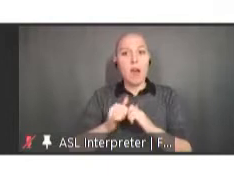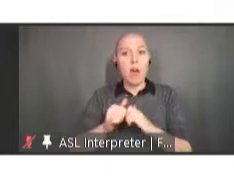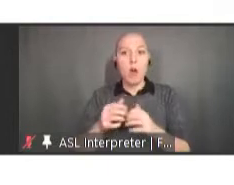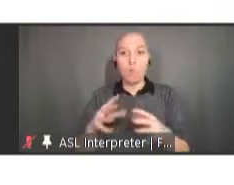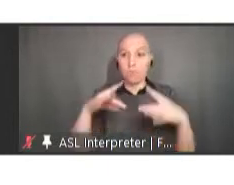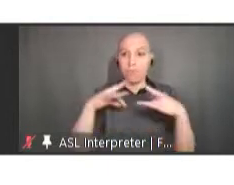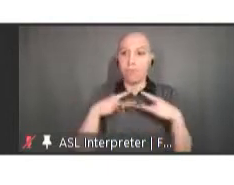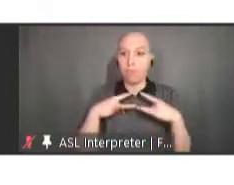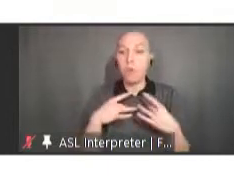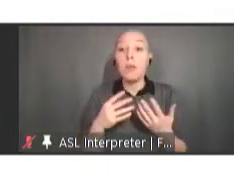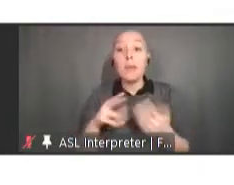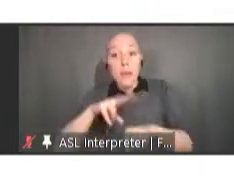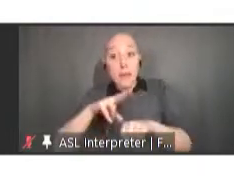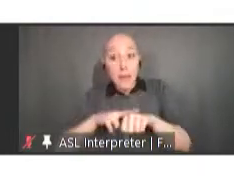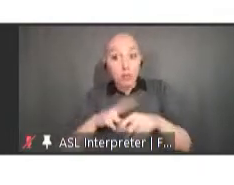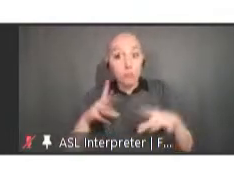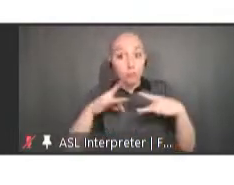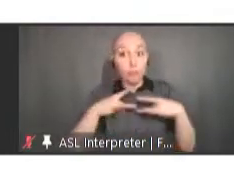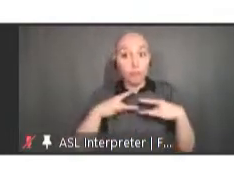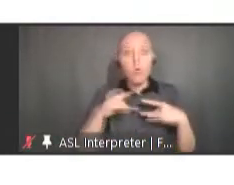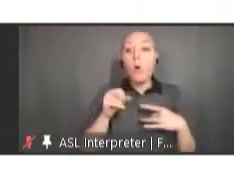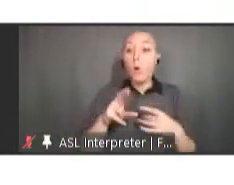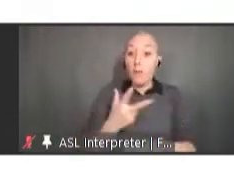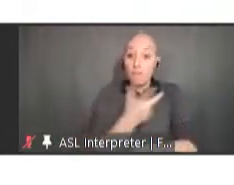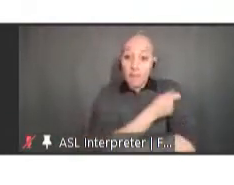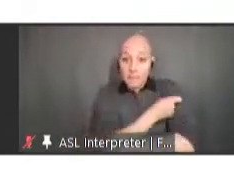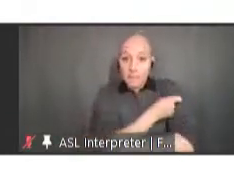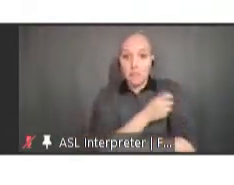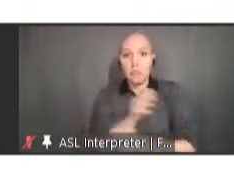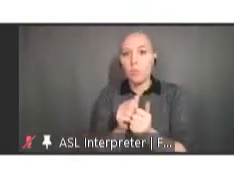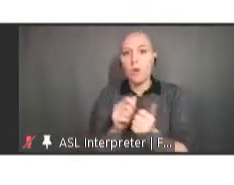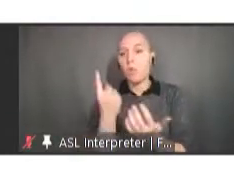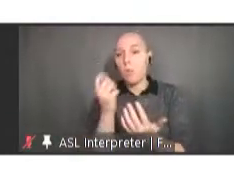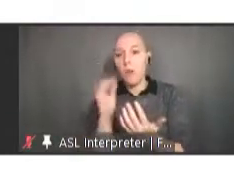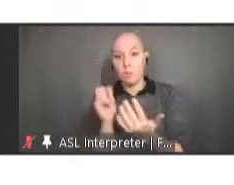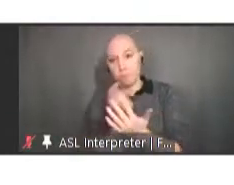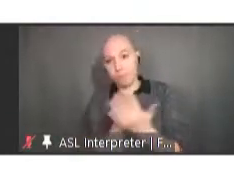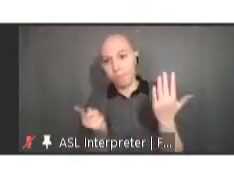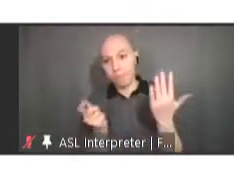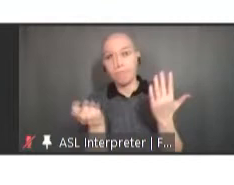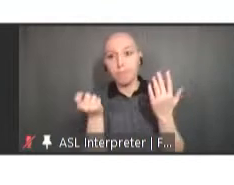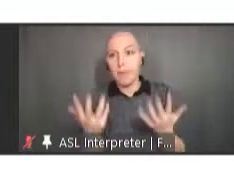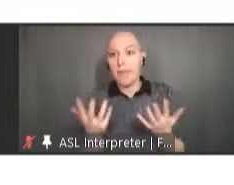or vaccination with one of several vaccine types, timing of vaccination, adding to that